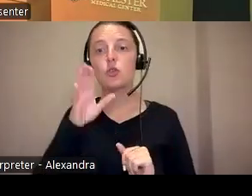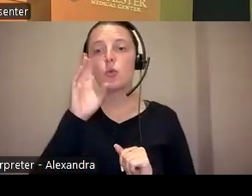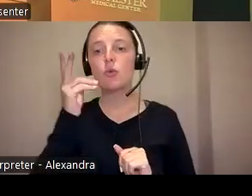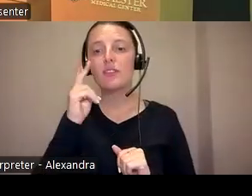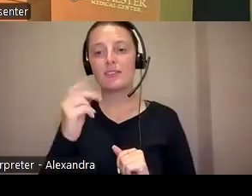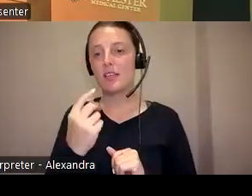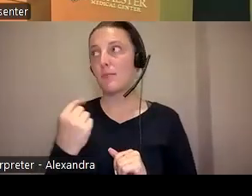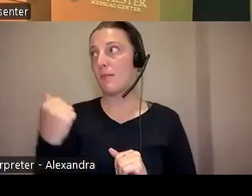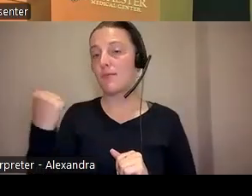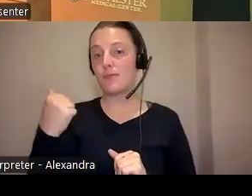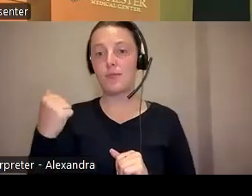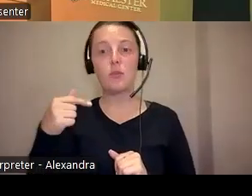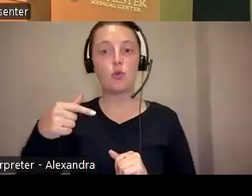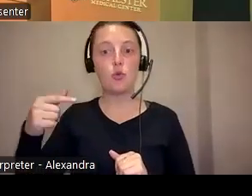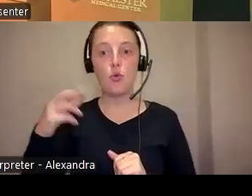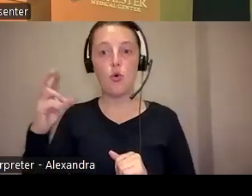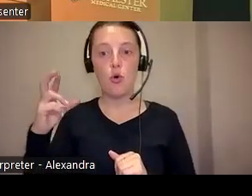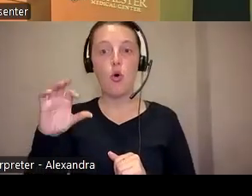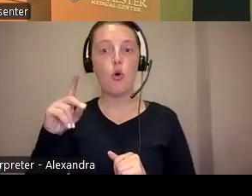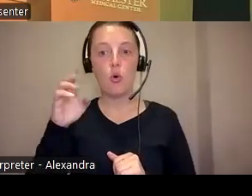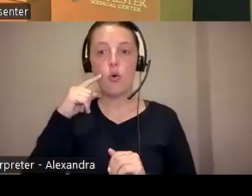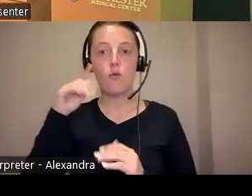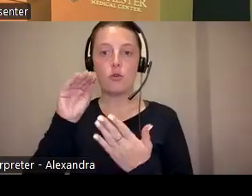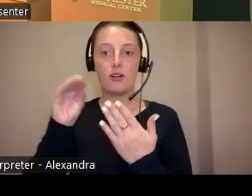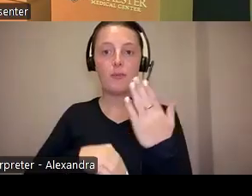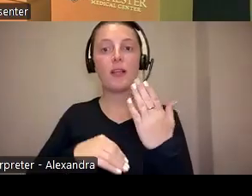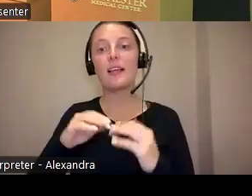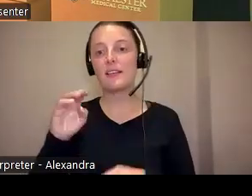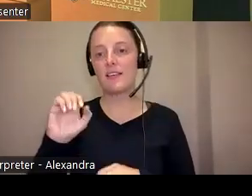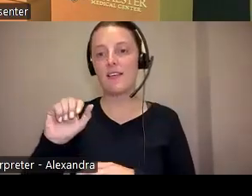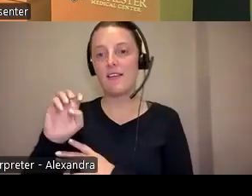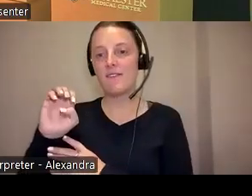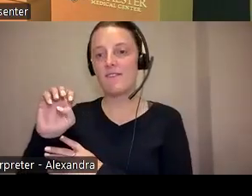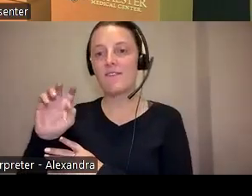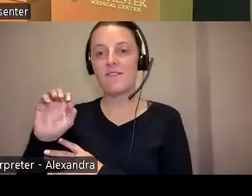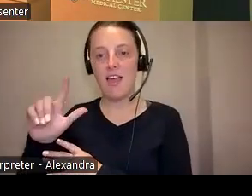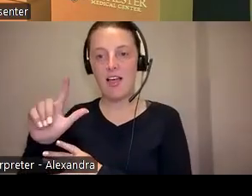evaluation for today's session. Please do that. Uh the evaluation does a couple of things. One,